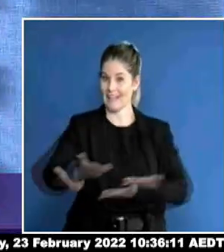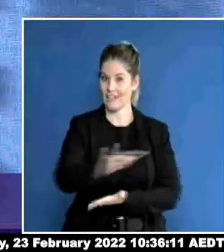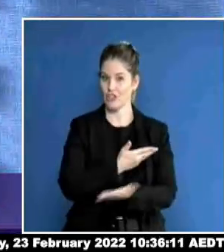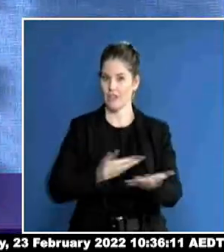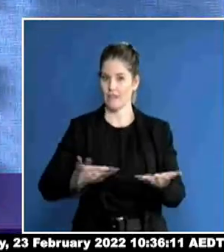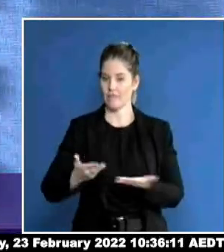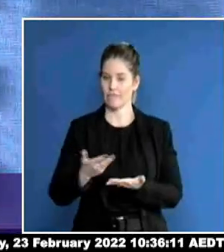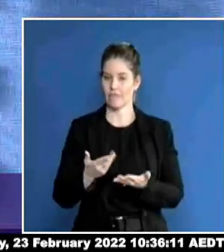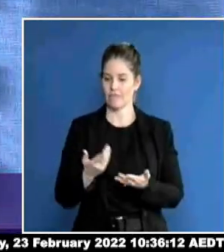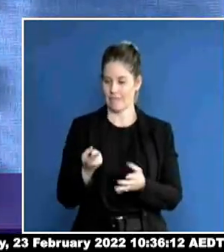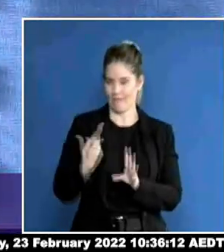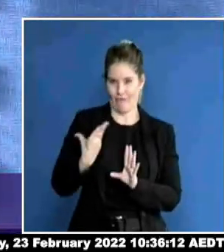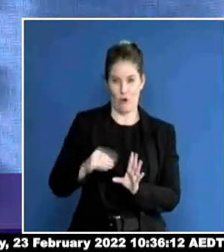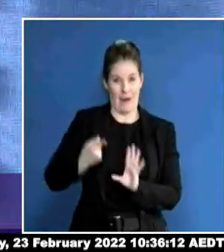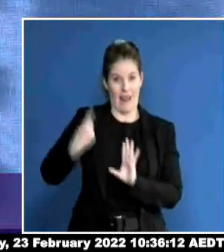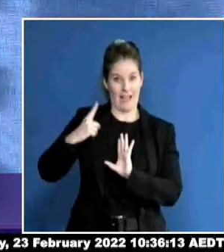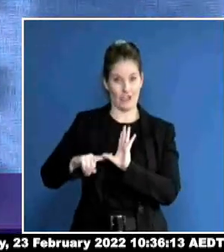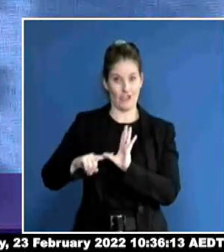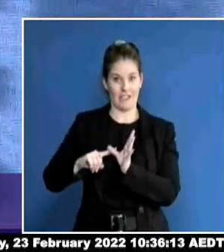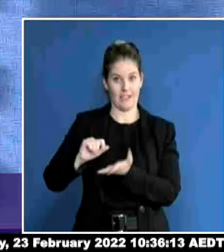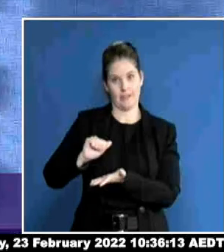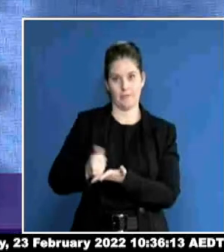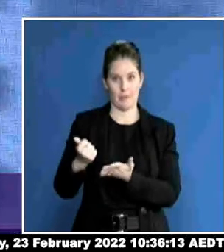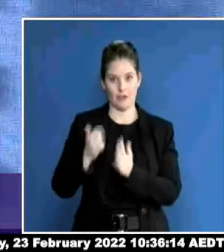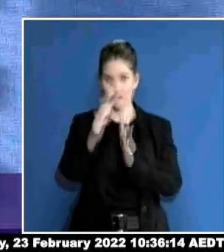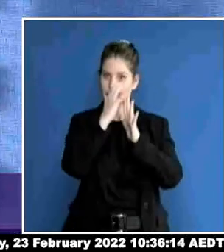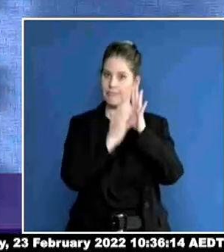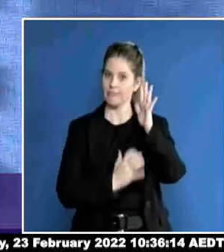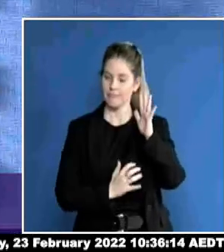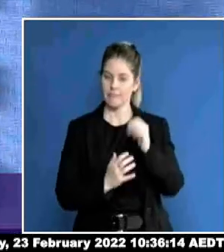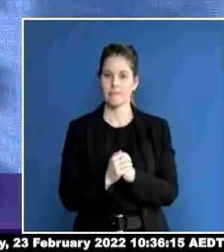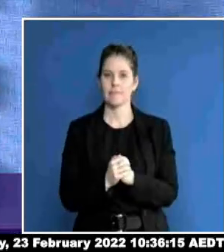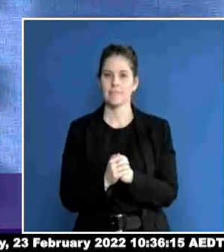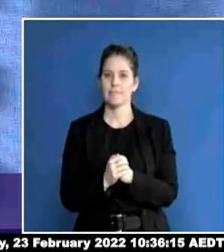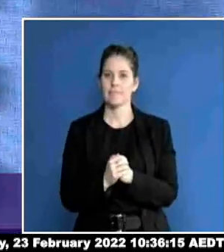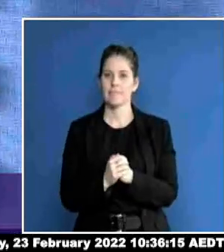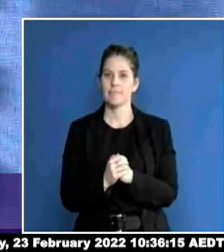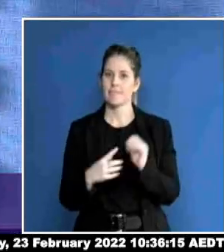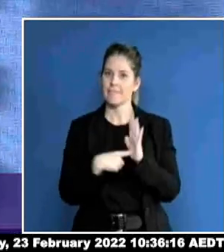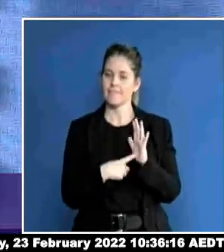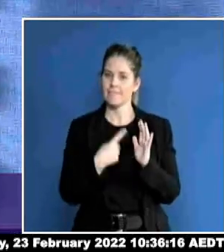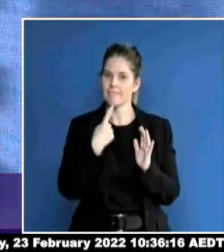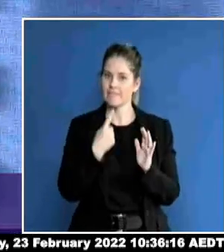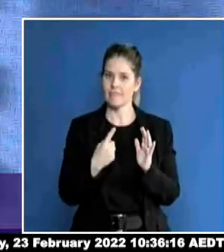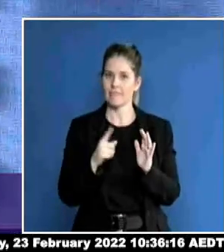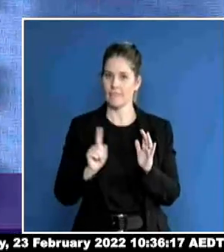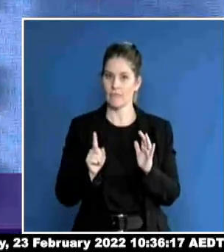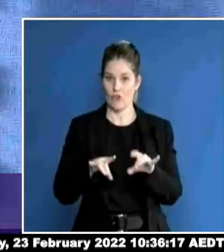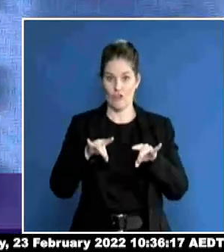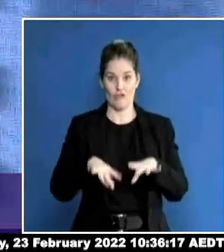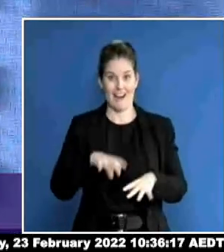earlier, DES disclosed that the Australian Government spent more than $1.4 billion per